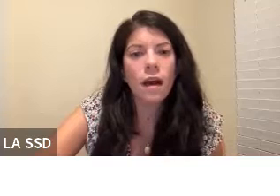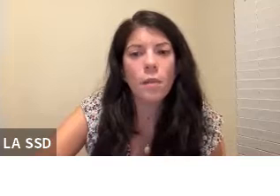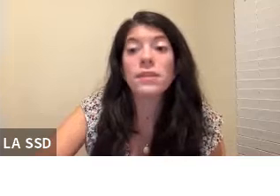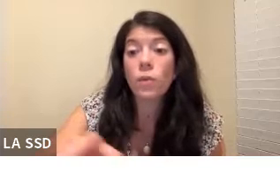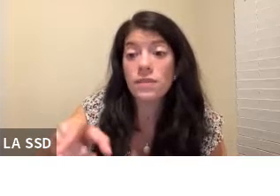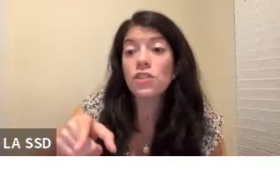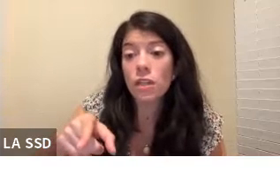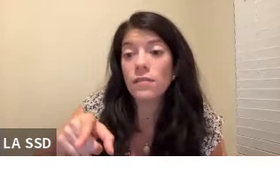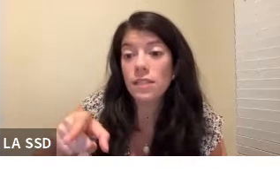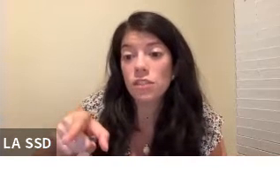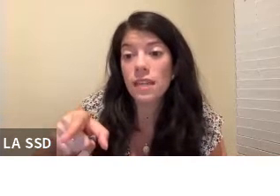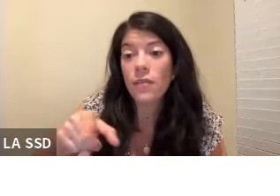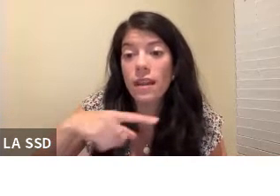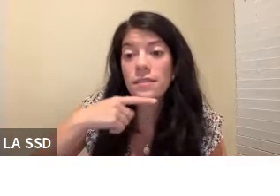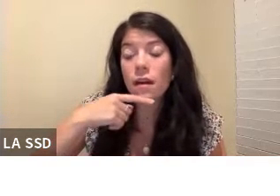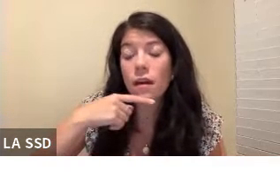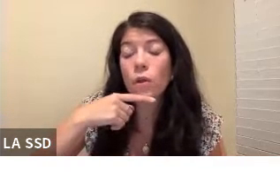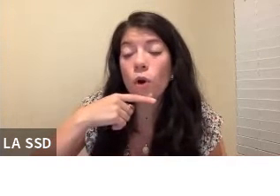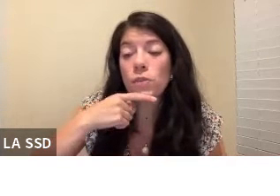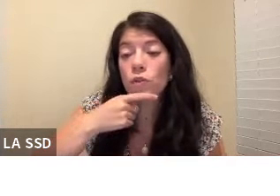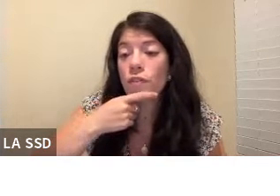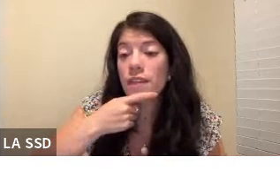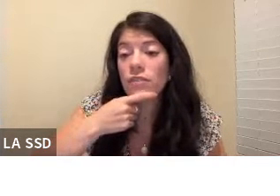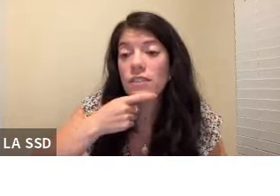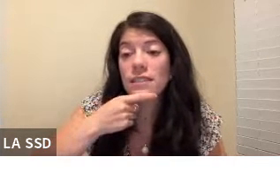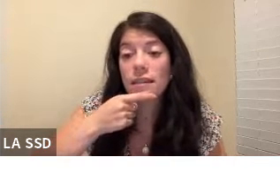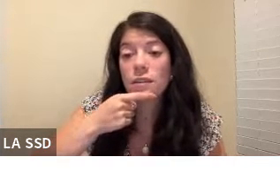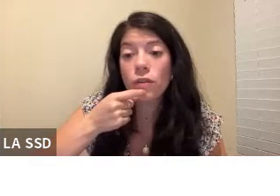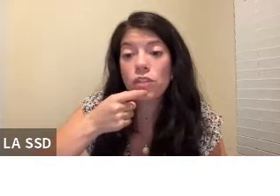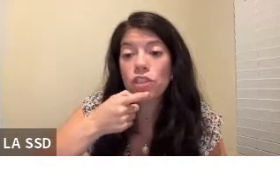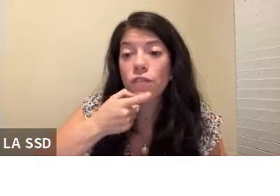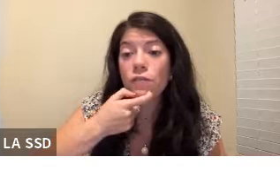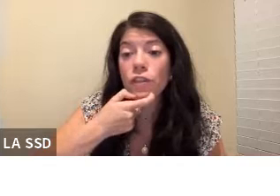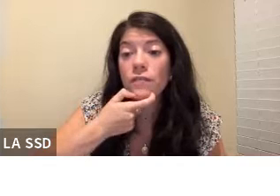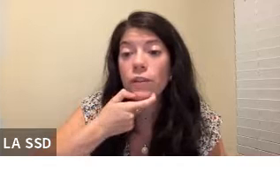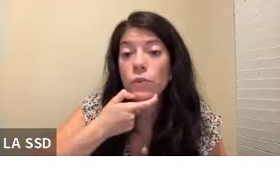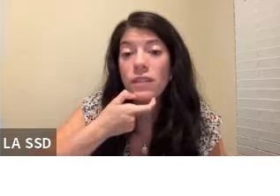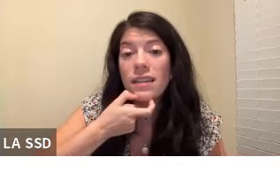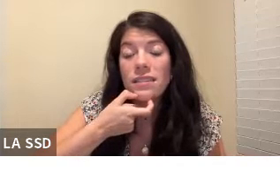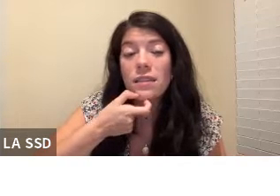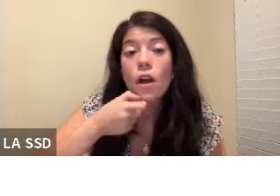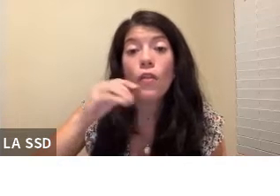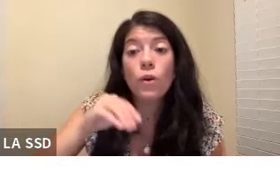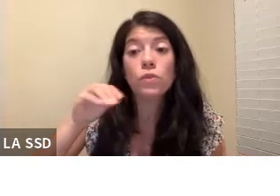But someone did share a link just now that is, Oklahoma School for the deaf just extended their registration for free virtual classes.